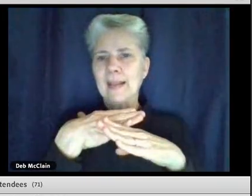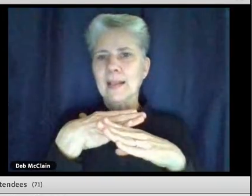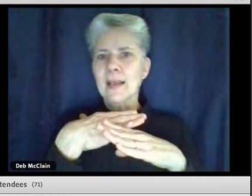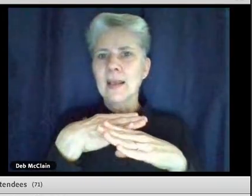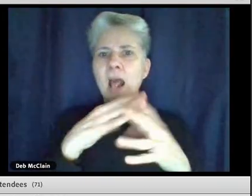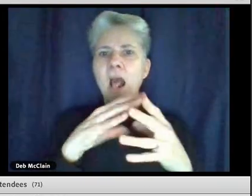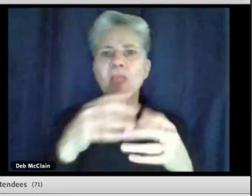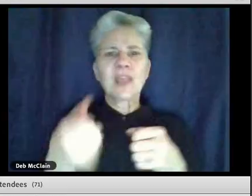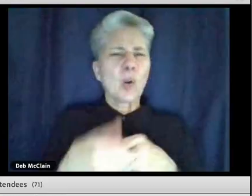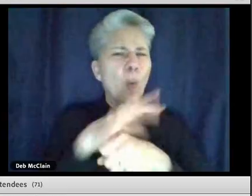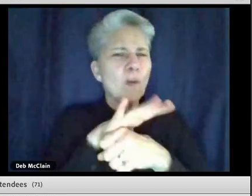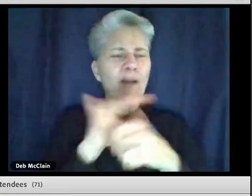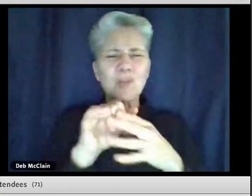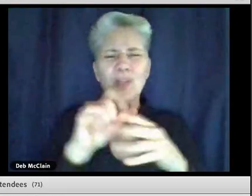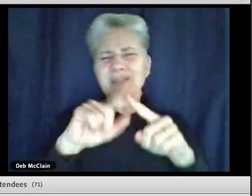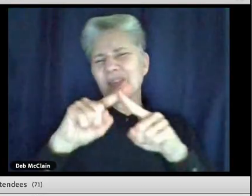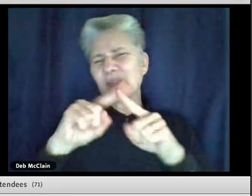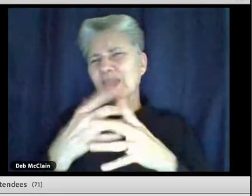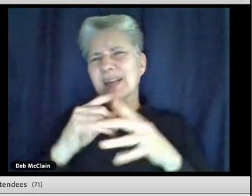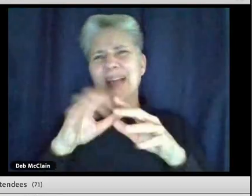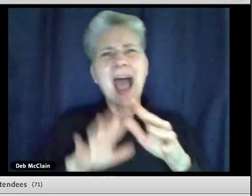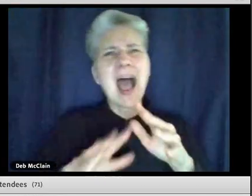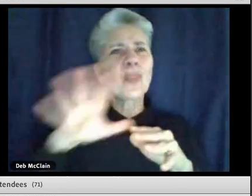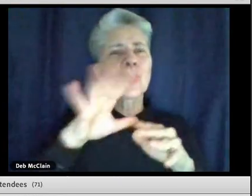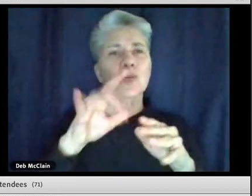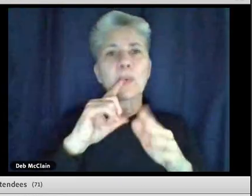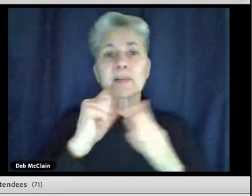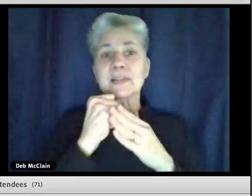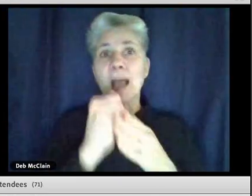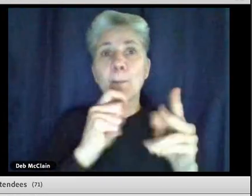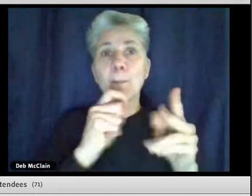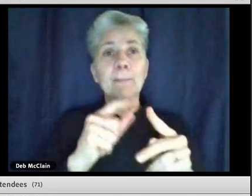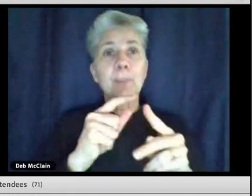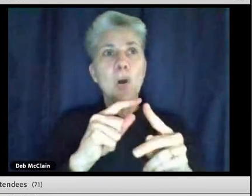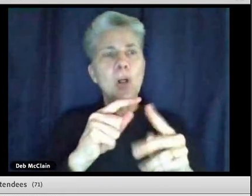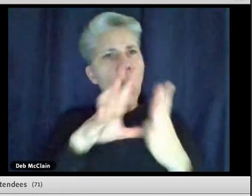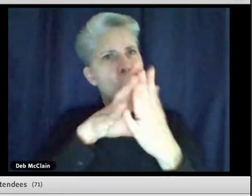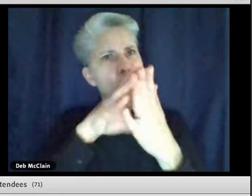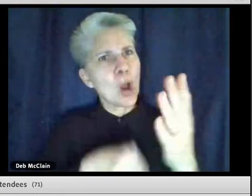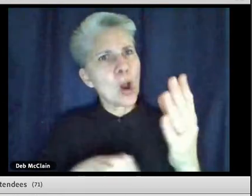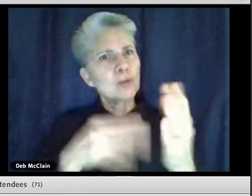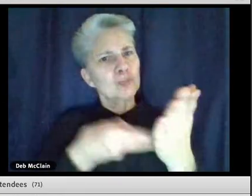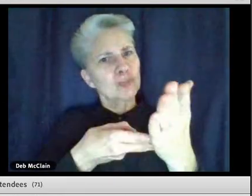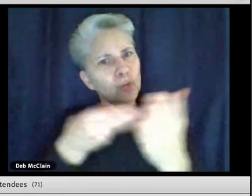that a malaria drug could help with -- prevent the coronavirus. And so there's all kinds of things out there,